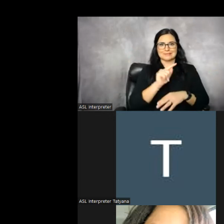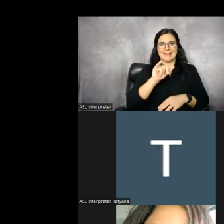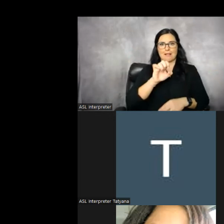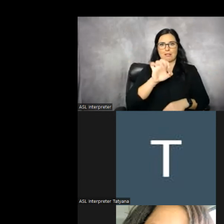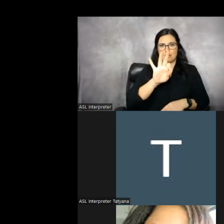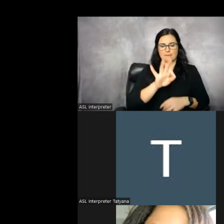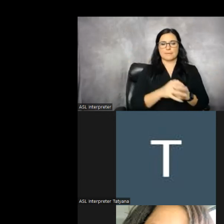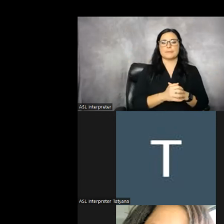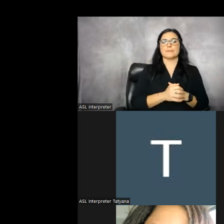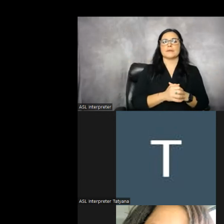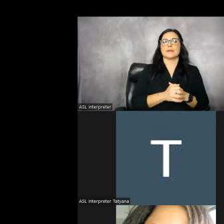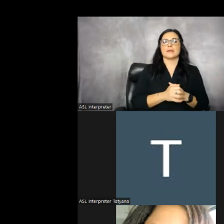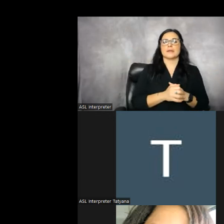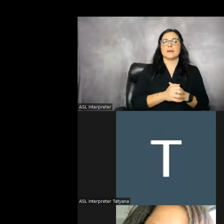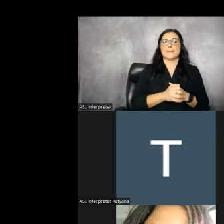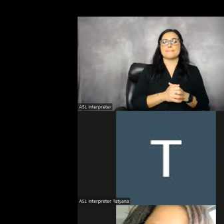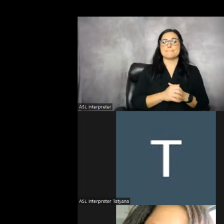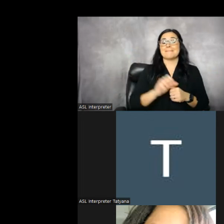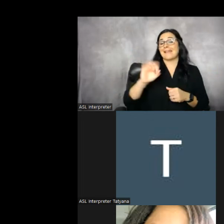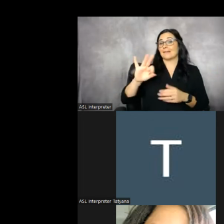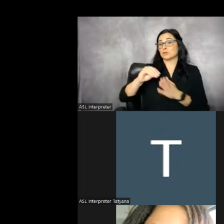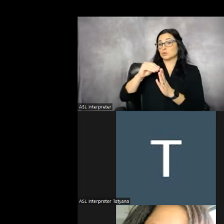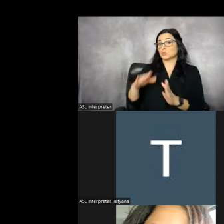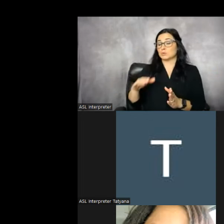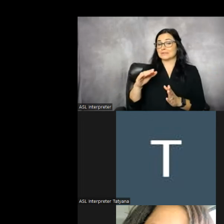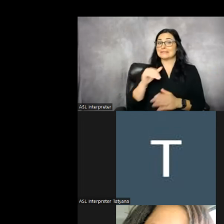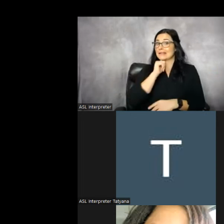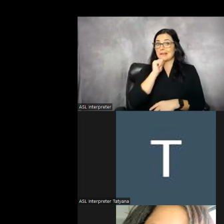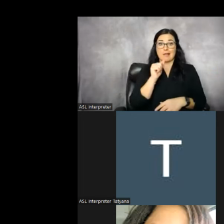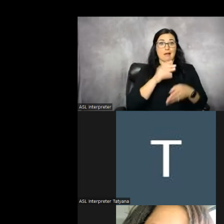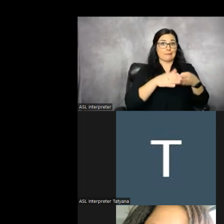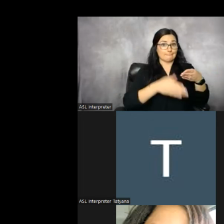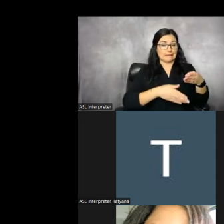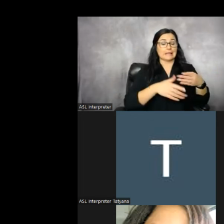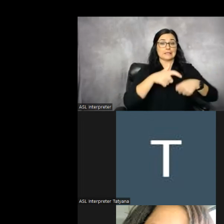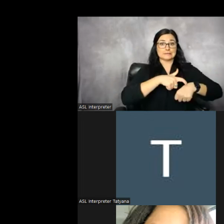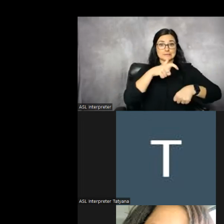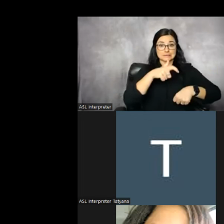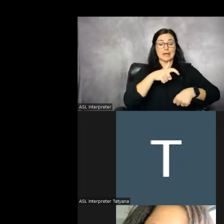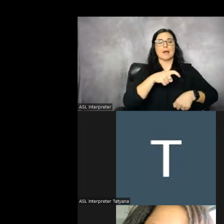If students did not complete it in a timely manner, a hold was placed on their registration.